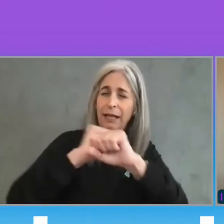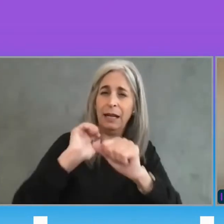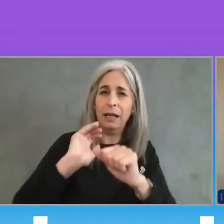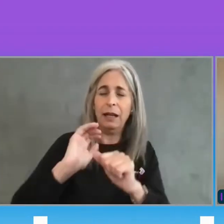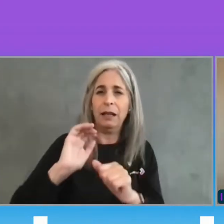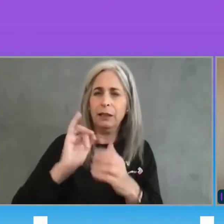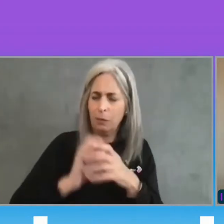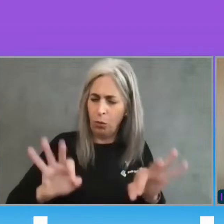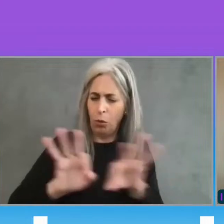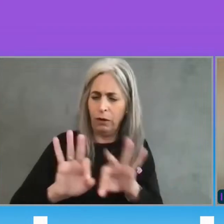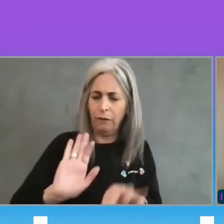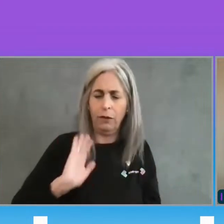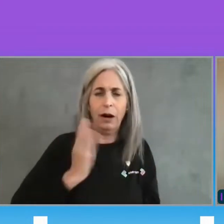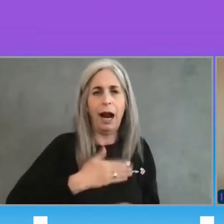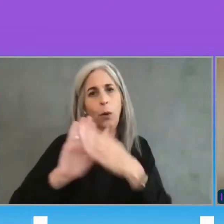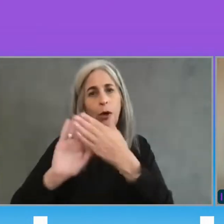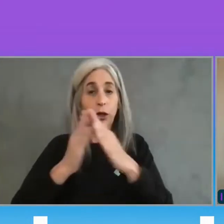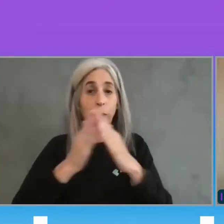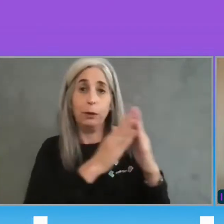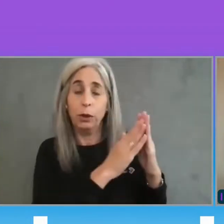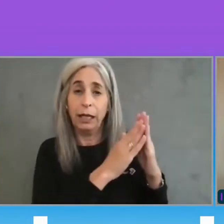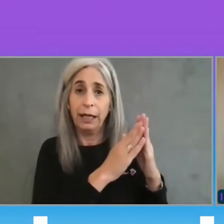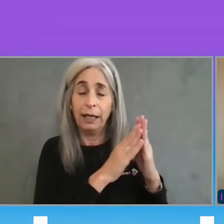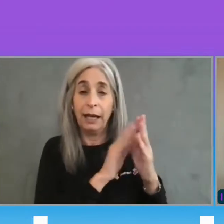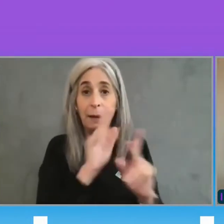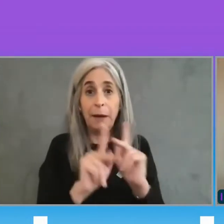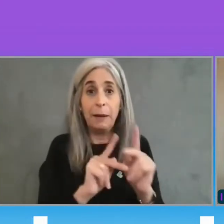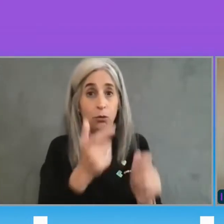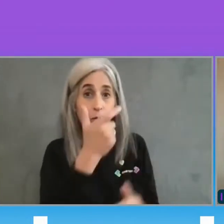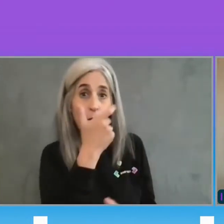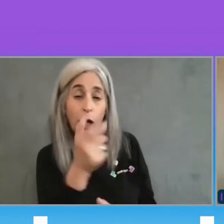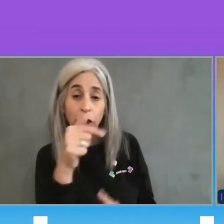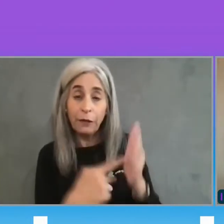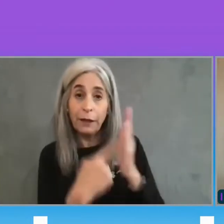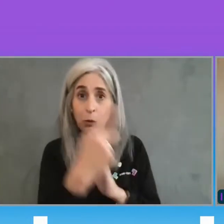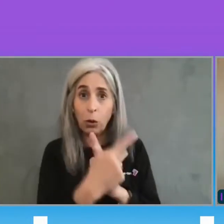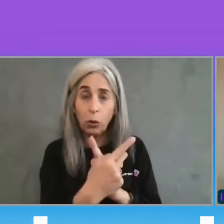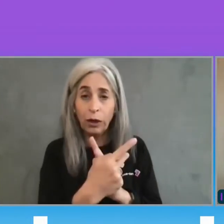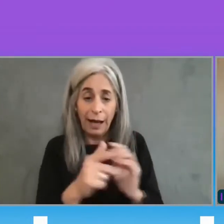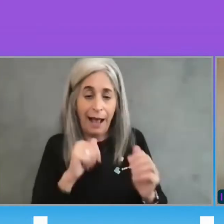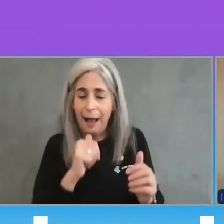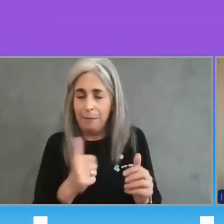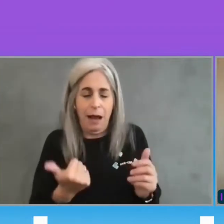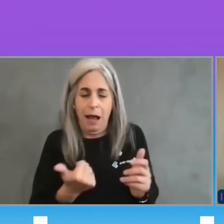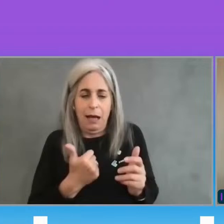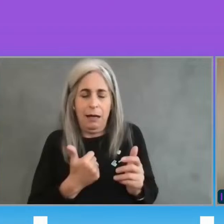community. For those on on the program, I'm no longer in the